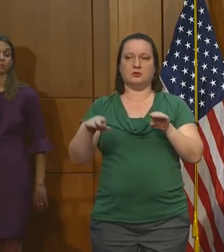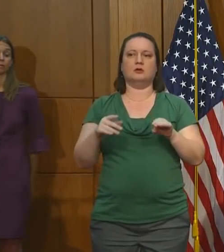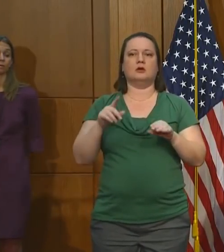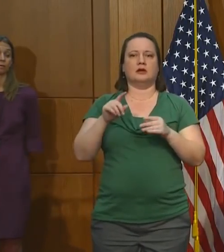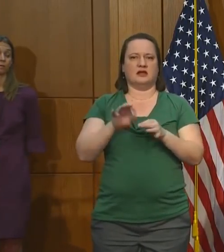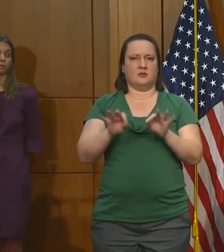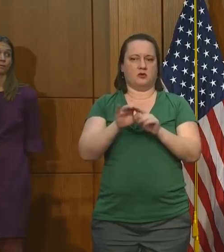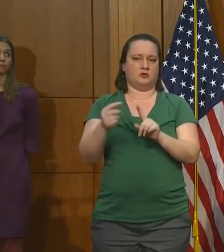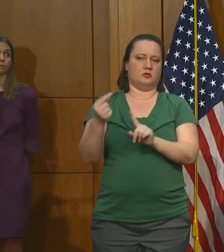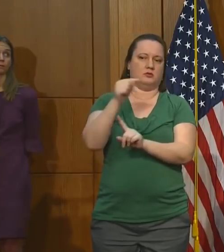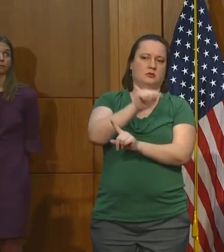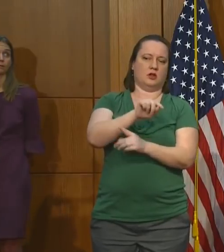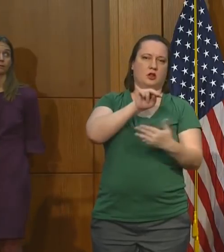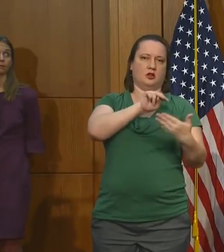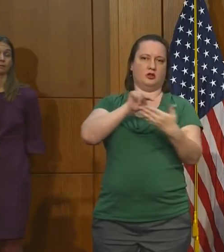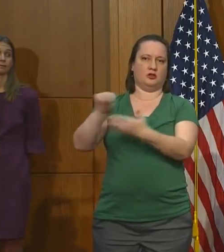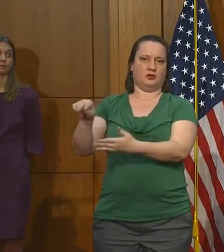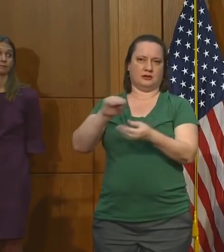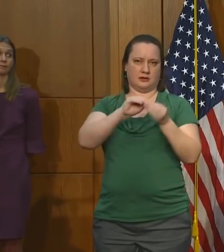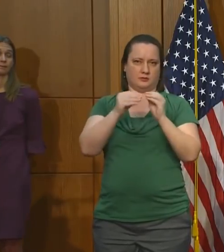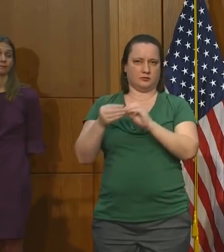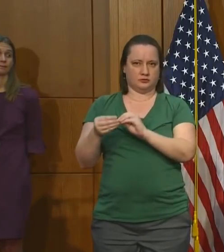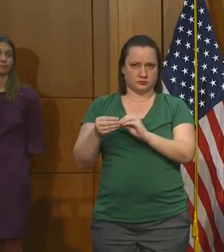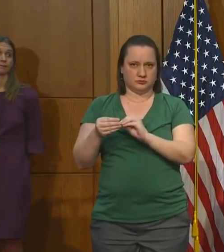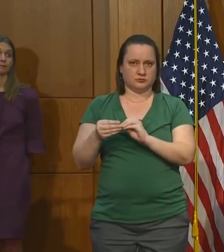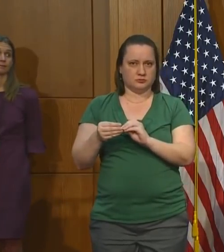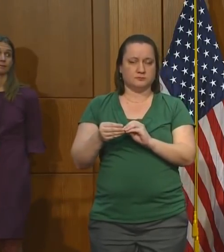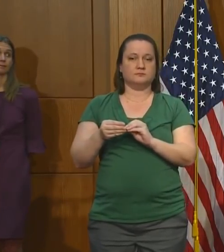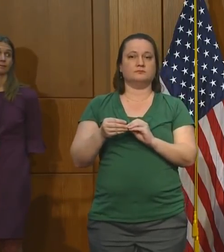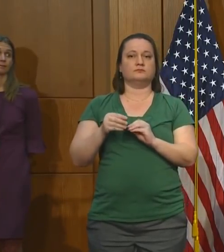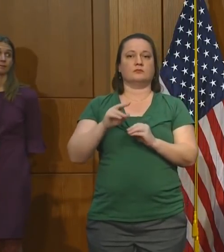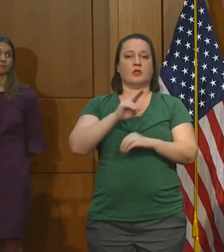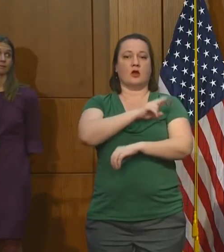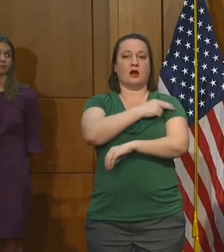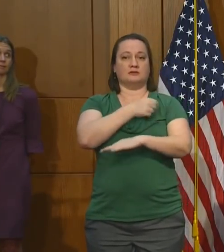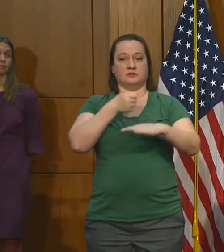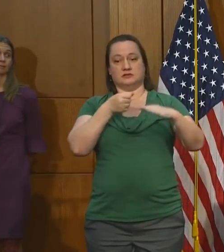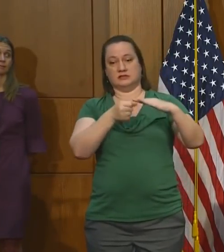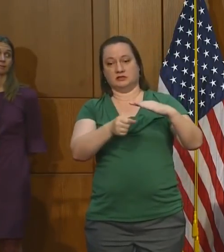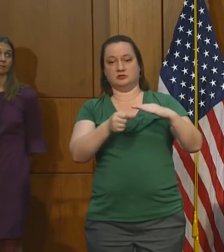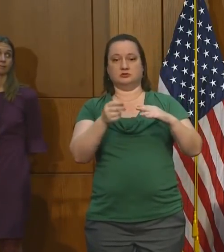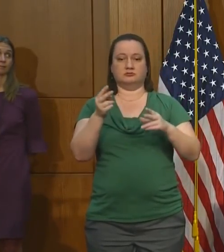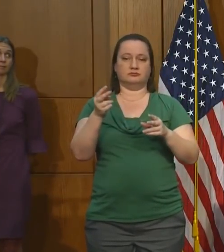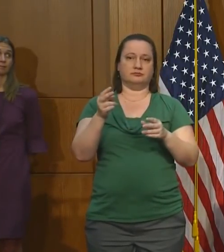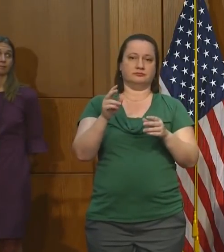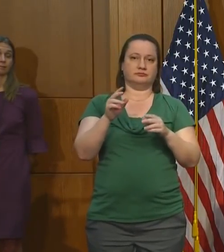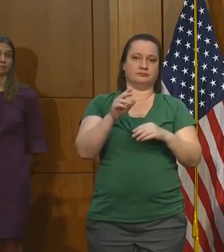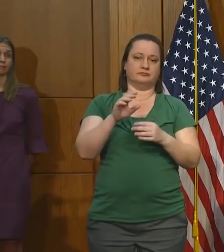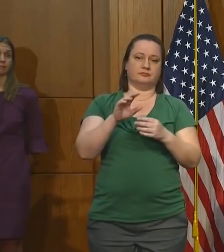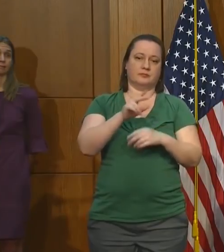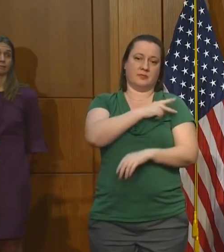UP DOWN AND I THINK IT'S IMPORTANT TO GO BACK AND LOOK AT THE TRENDS AND SO IF WE LOOK